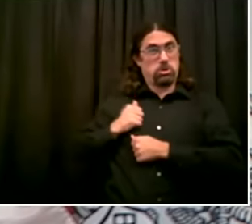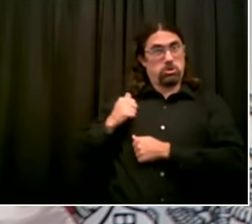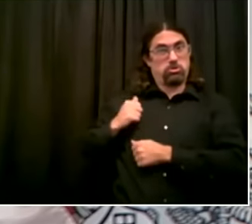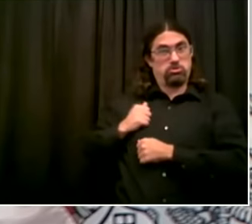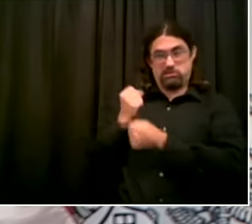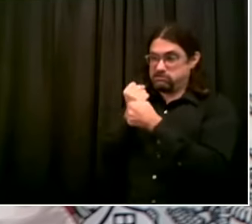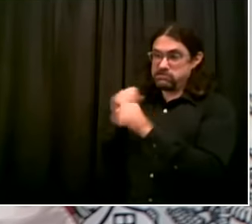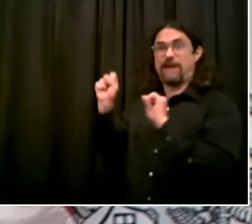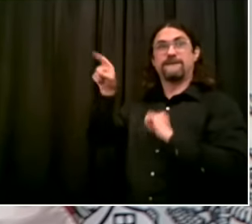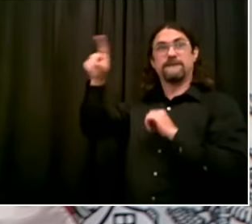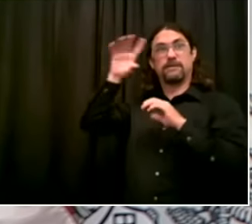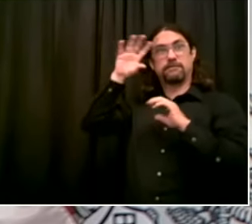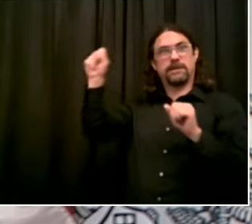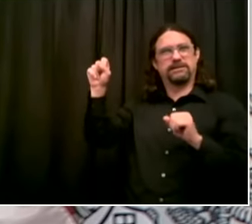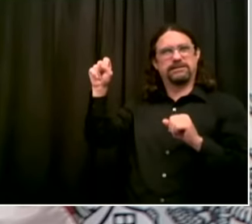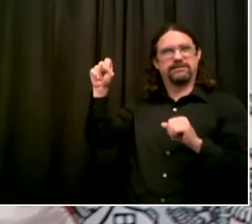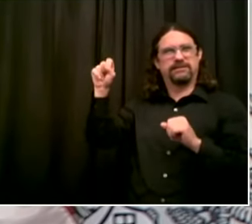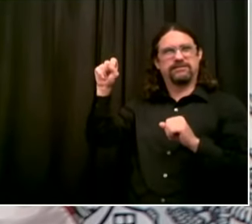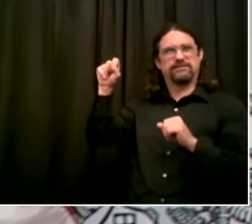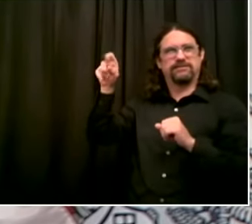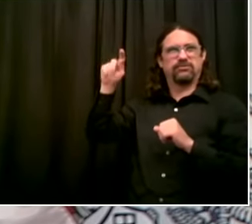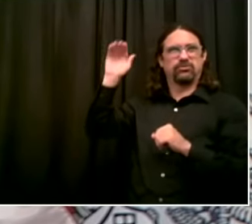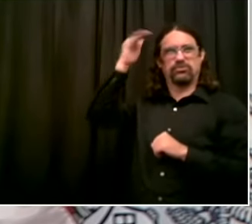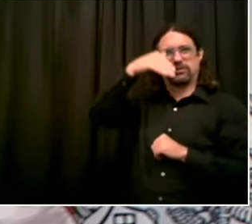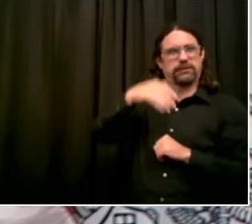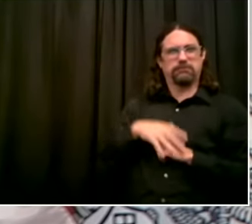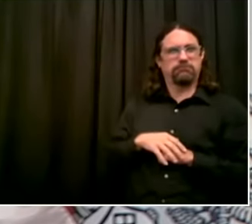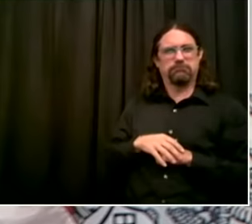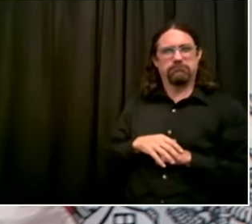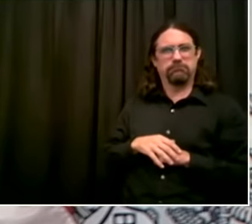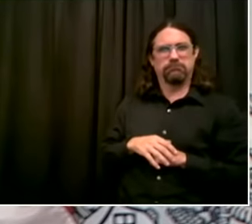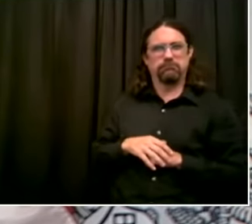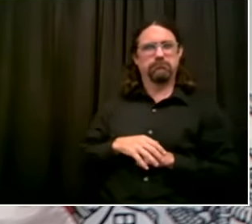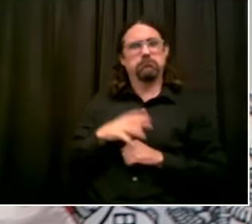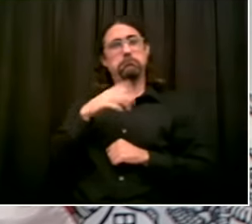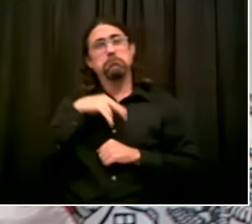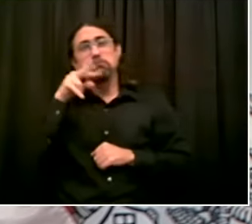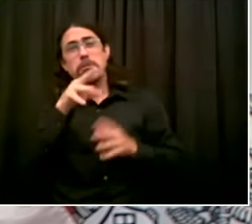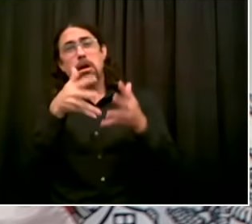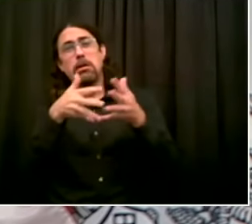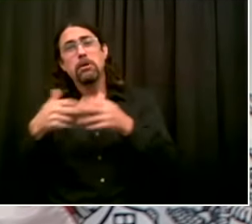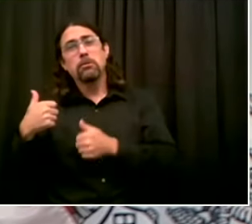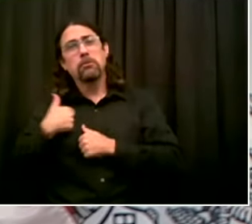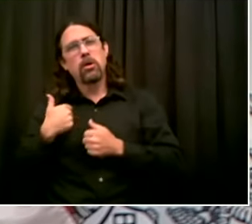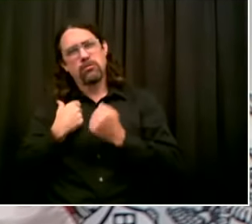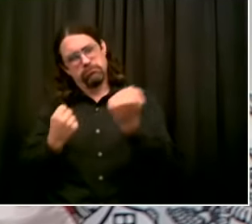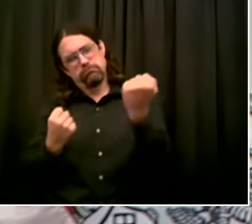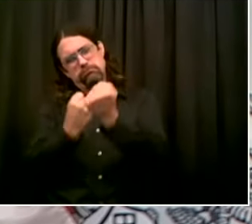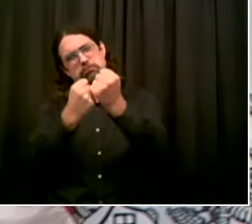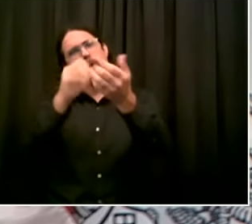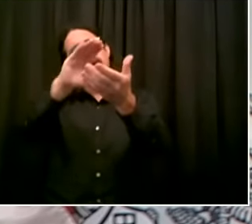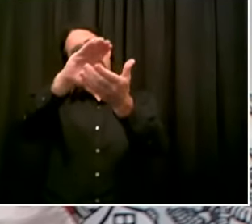PRESIDENT TRUMP, WHO HAS BEEN STQUEIONGNI TE H SAFETY, SECURITY AND VOTE BY MAIL. I APOLOGIZE, JEFF.